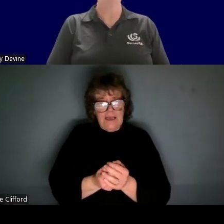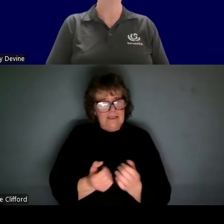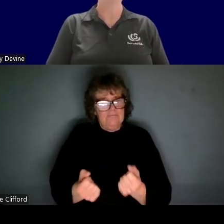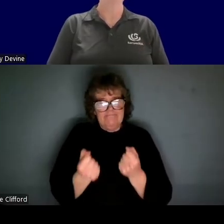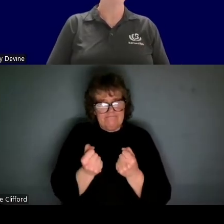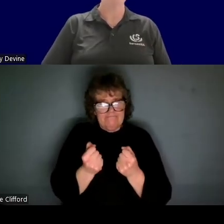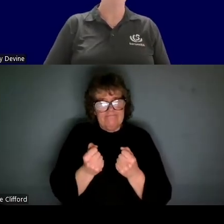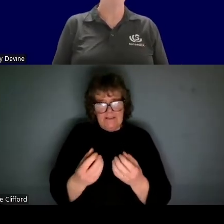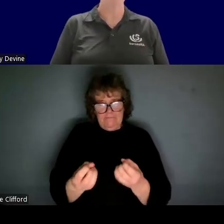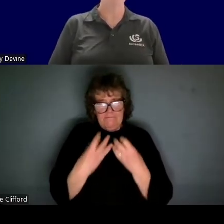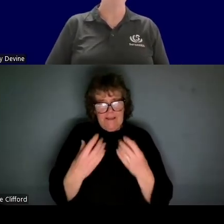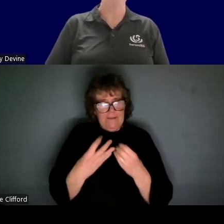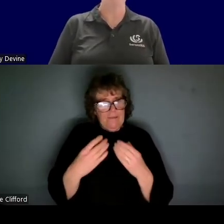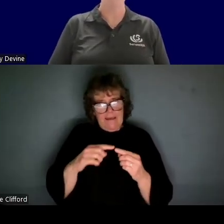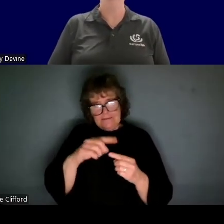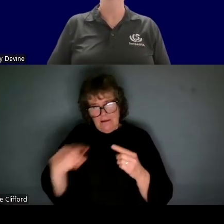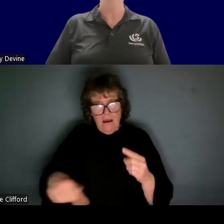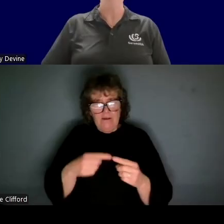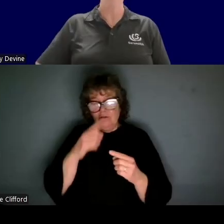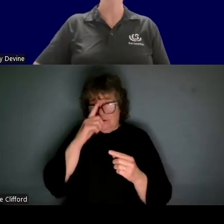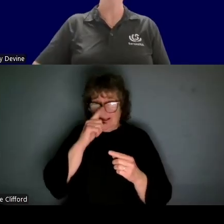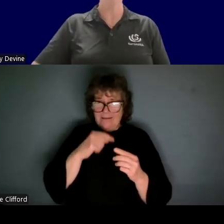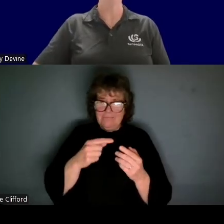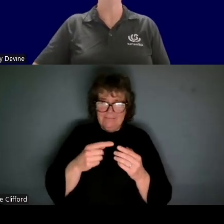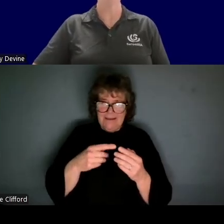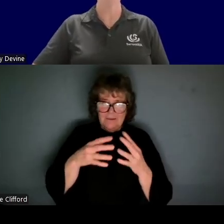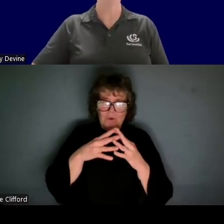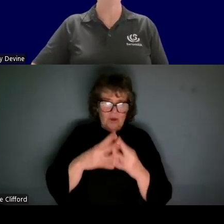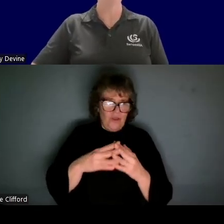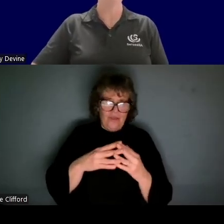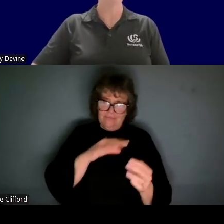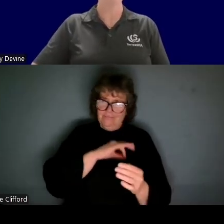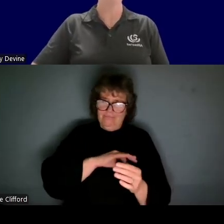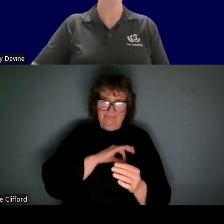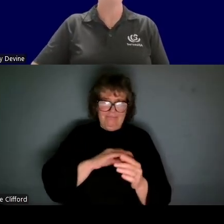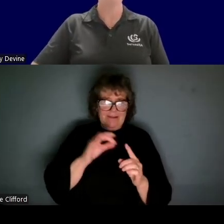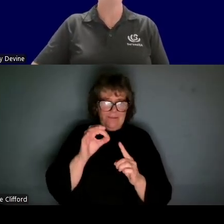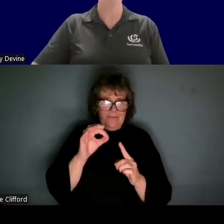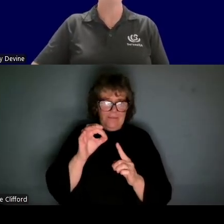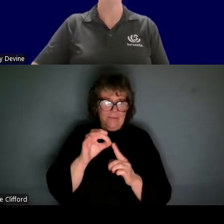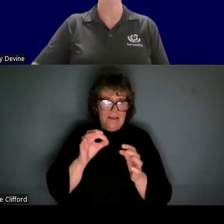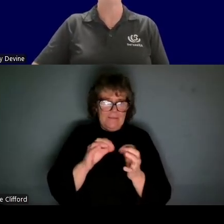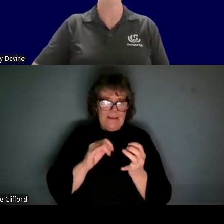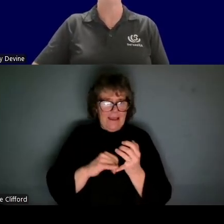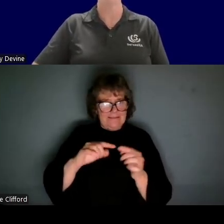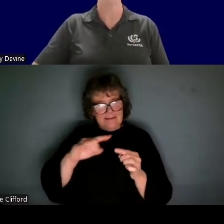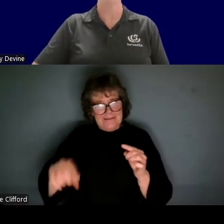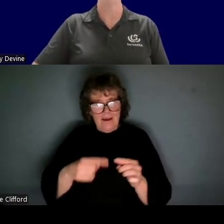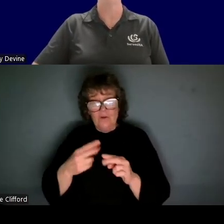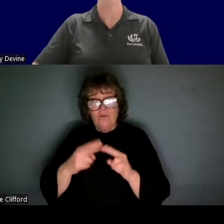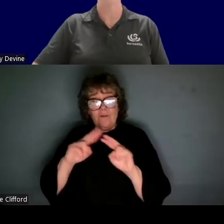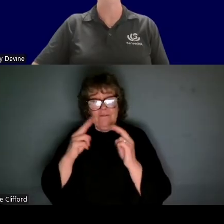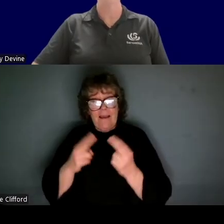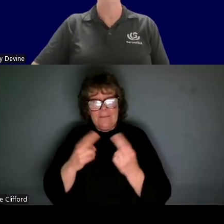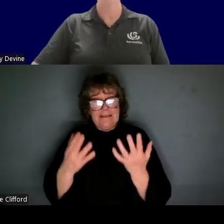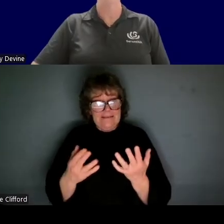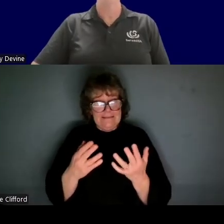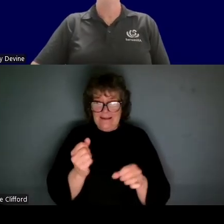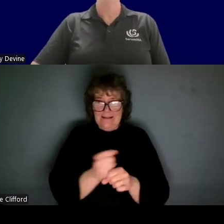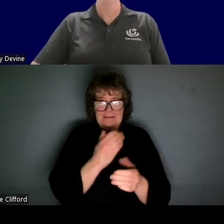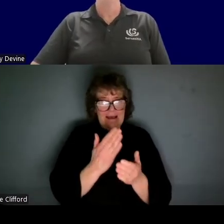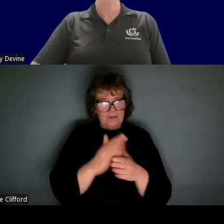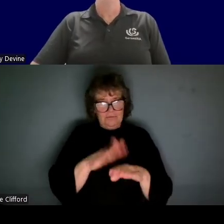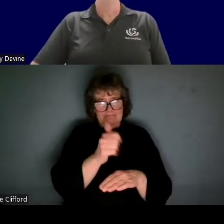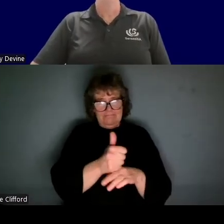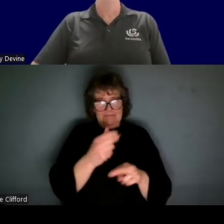benefit the PBS experience for a family and it can set the client up for success.